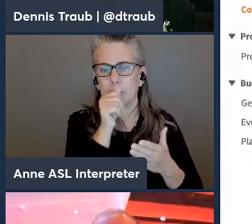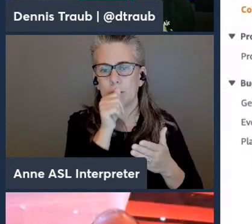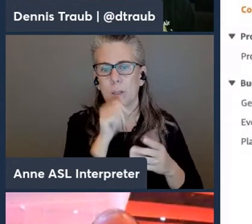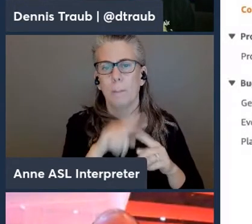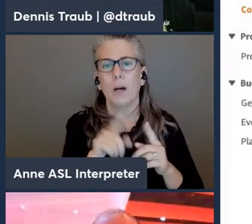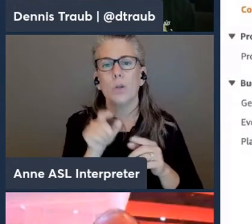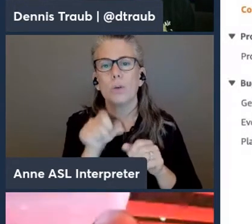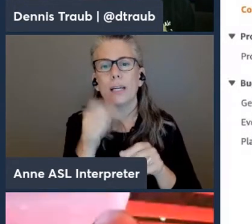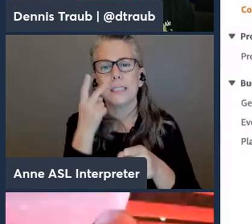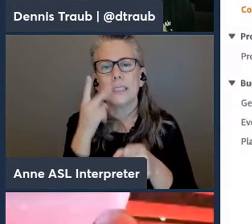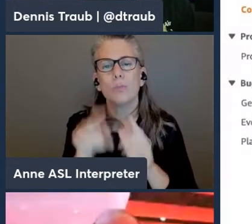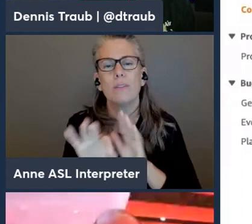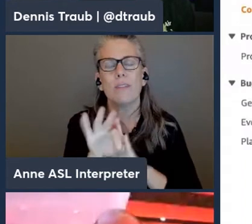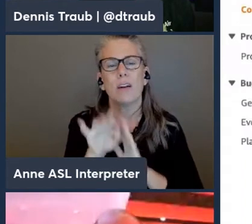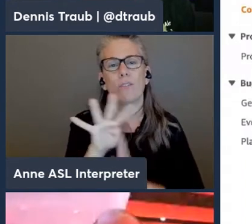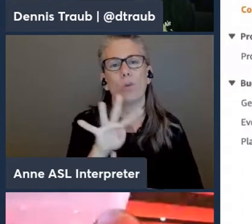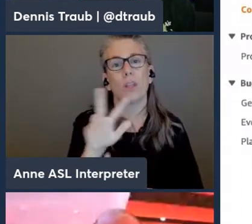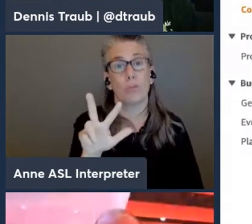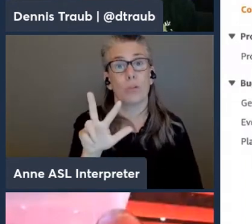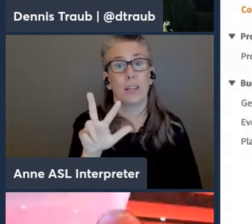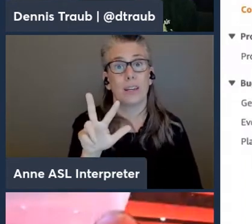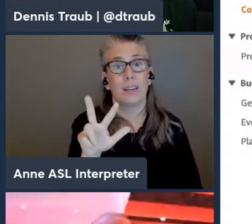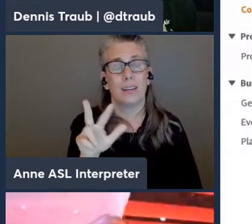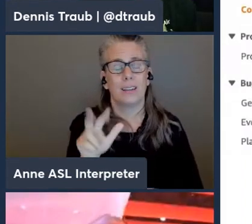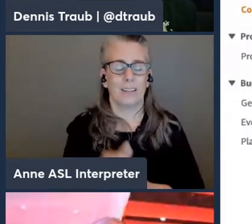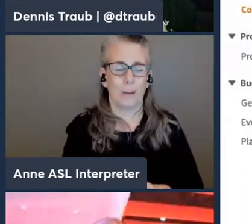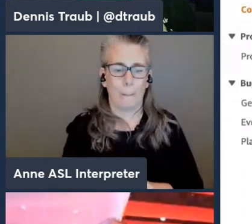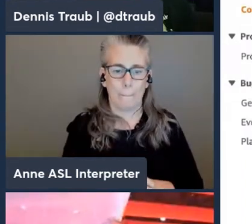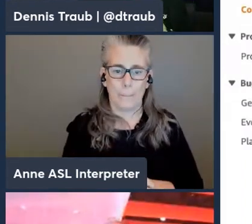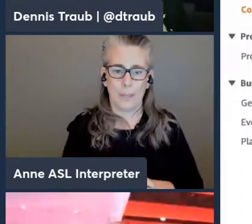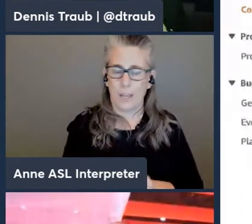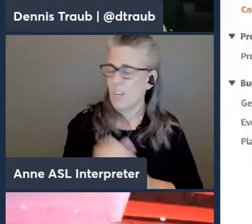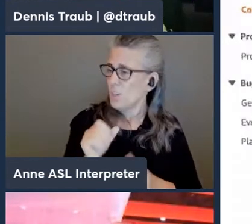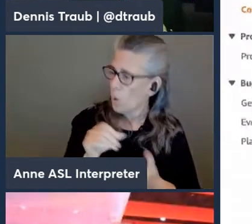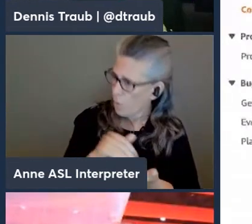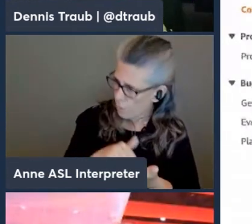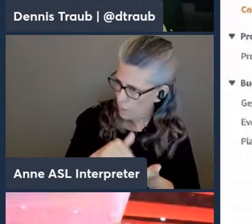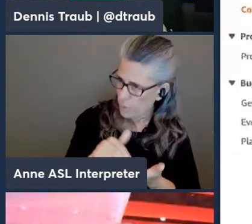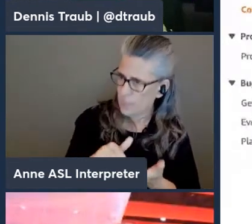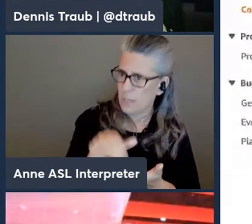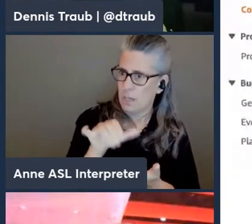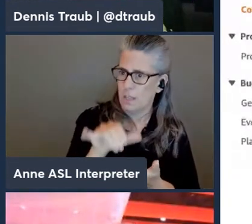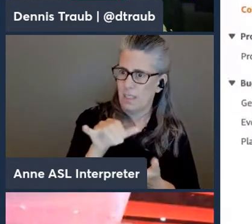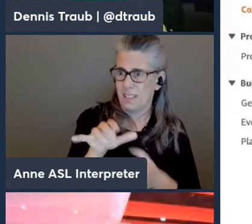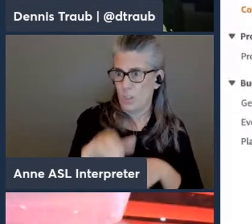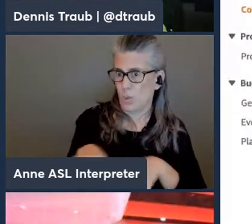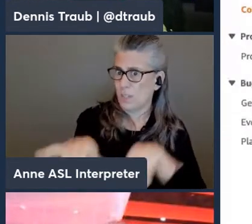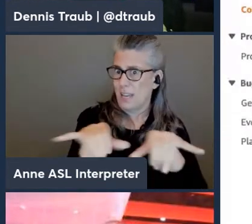43. Got it. Yeah. So this, to be clear- Yeah. This is just your standard CodeGuru reviews.